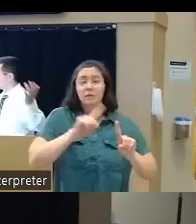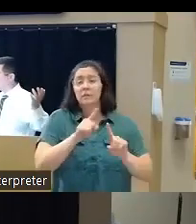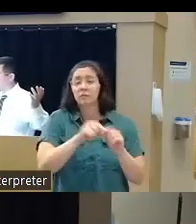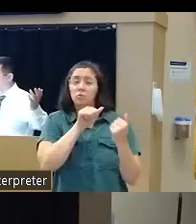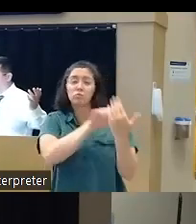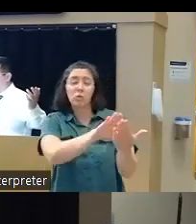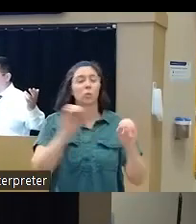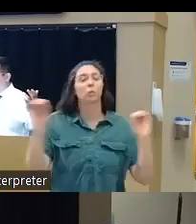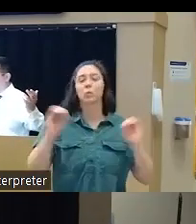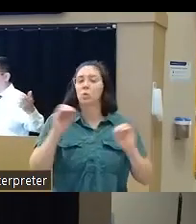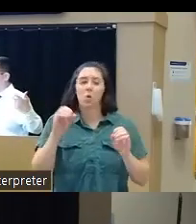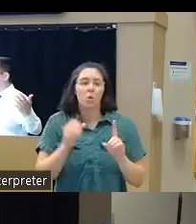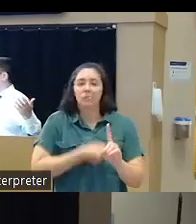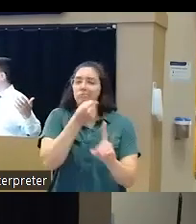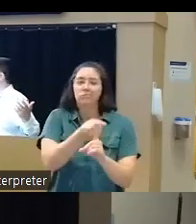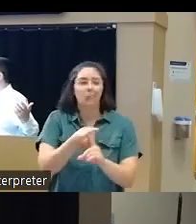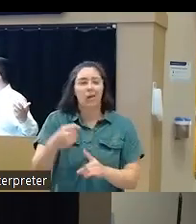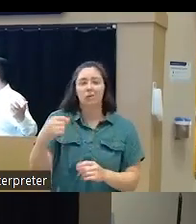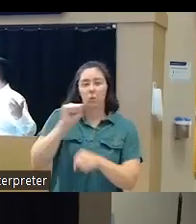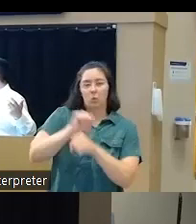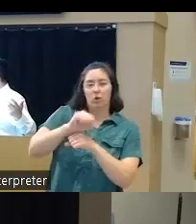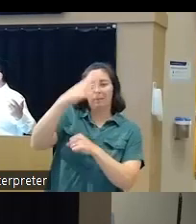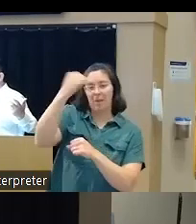there was no effect on working memory and we just think maybe they're not talking targeting the